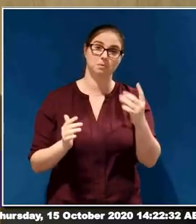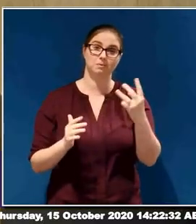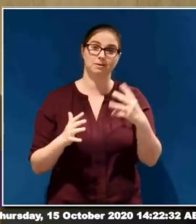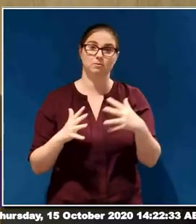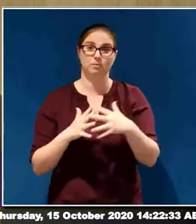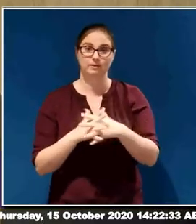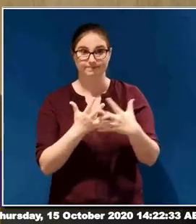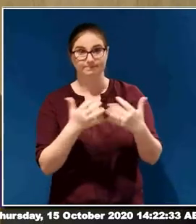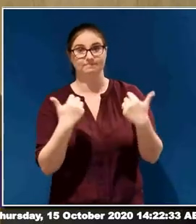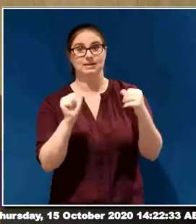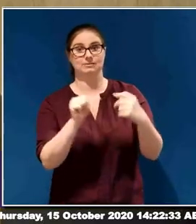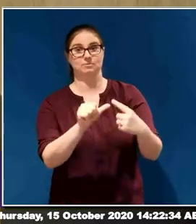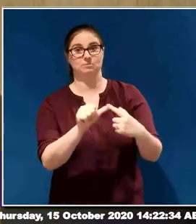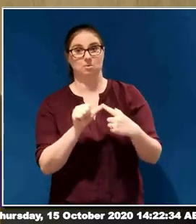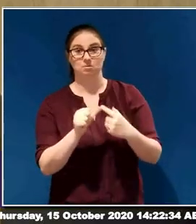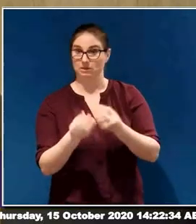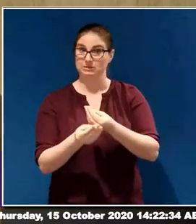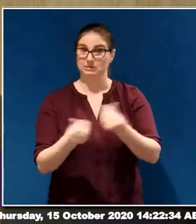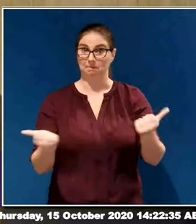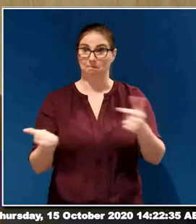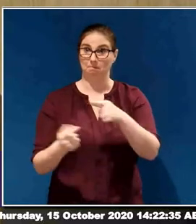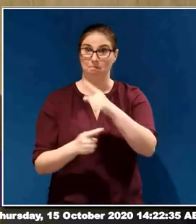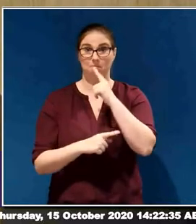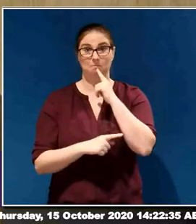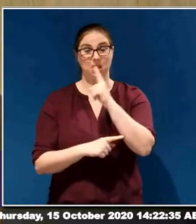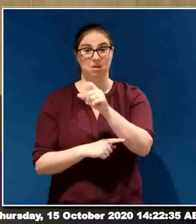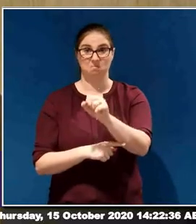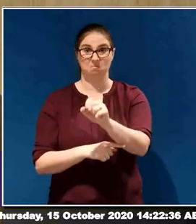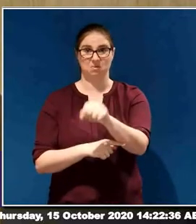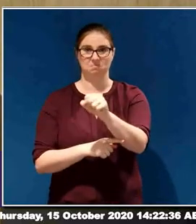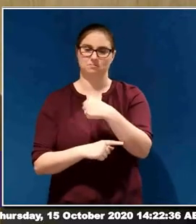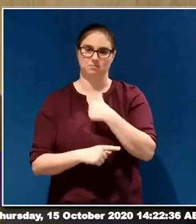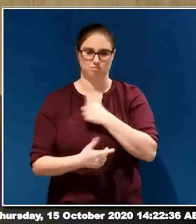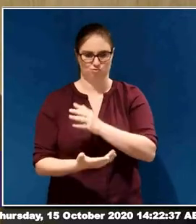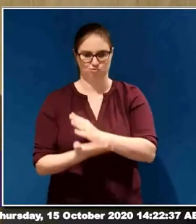got to take this one, no doubt, and bring it on and let's make a meeting."